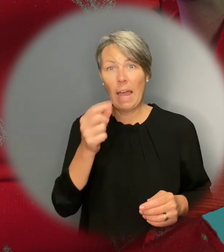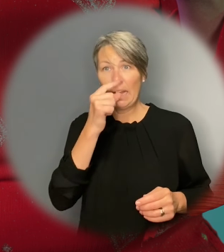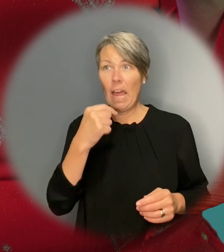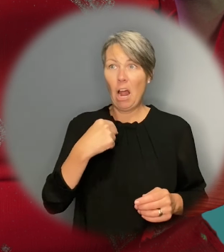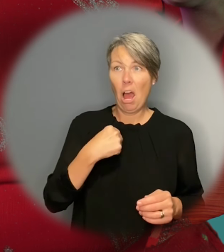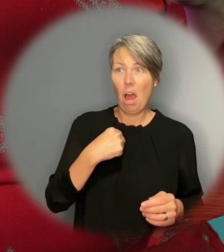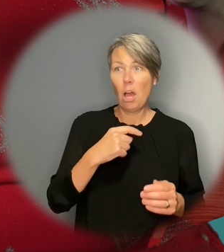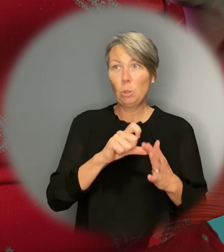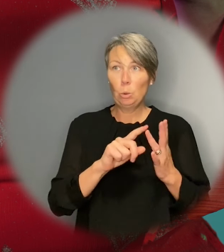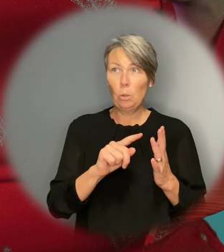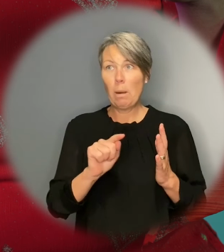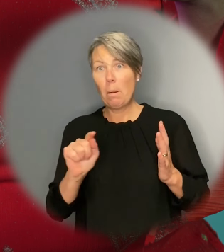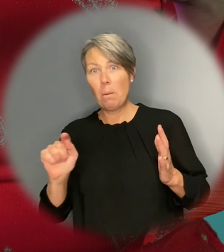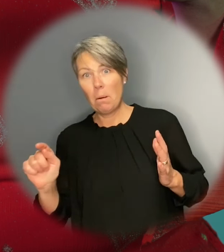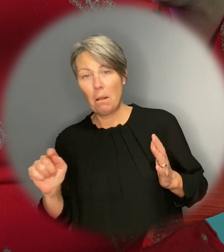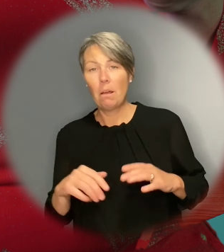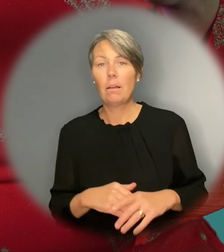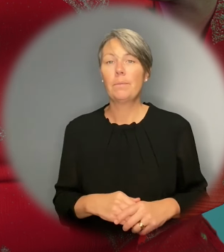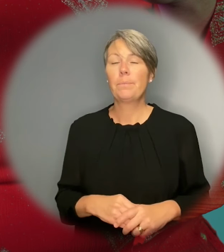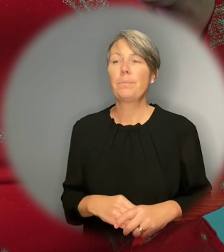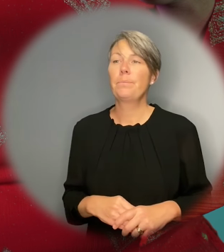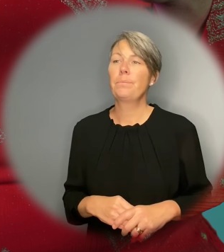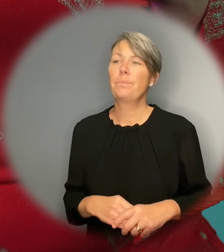partner's aren't the same? Not because they're ignoring consent just when they